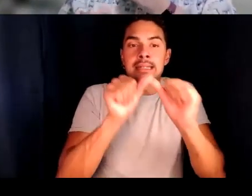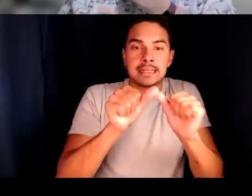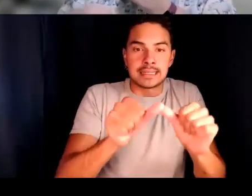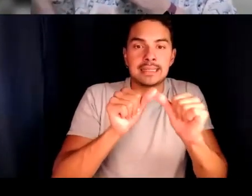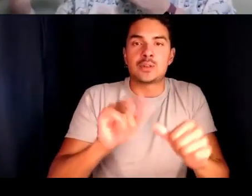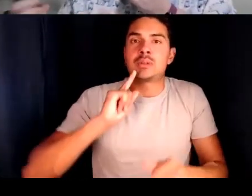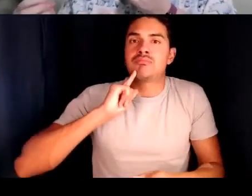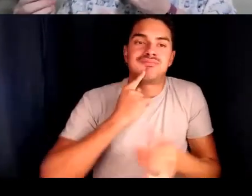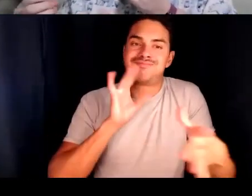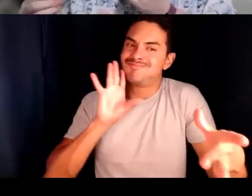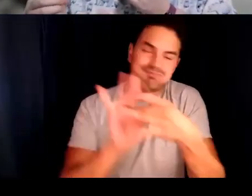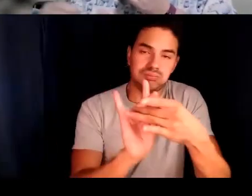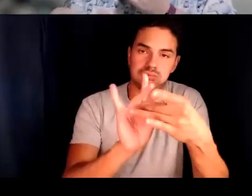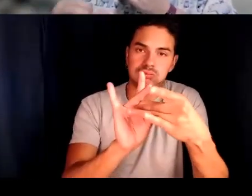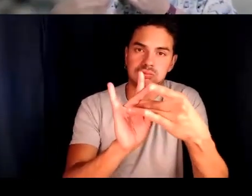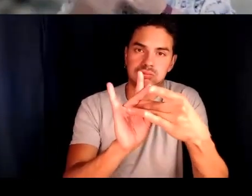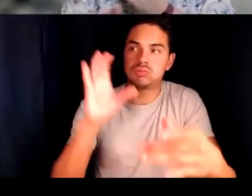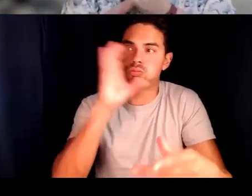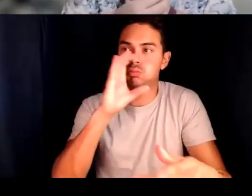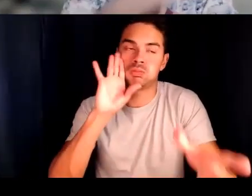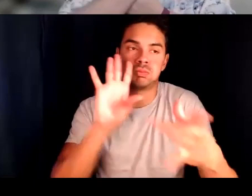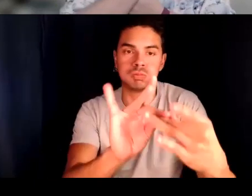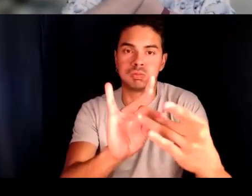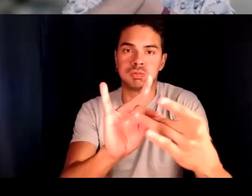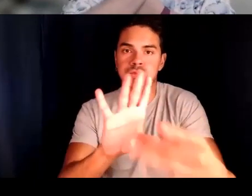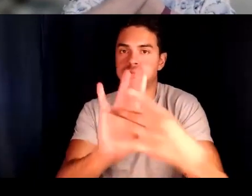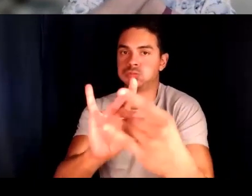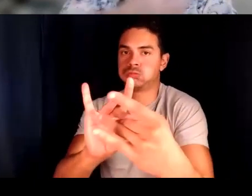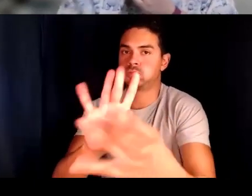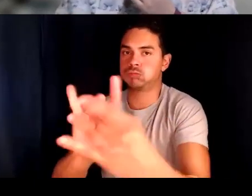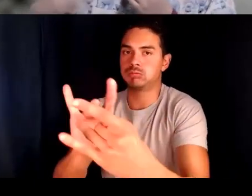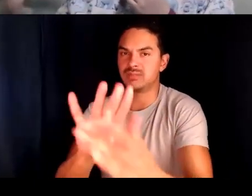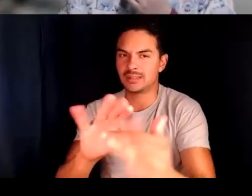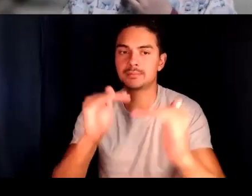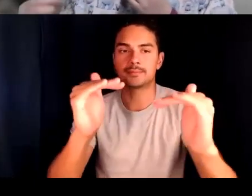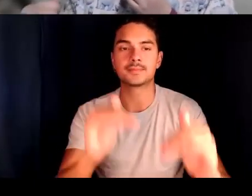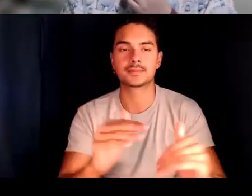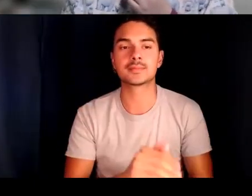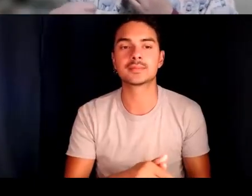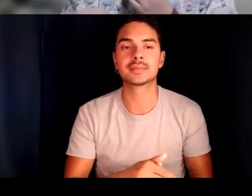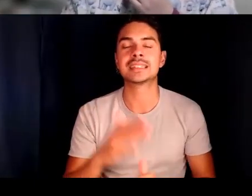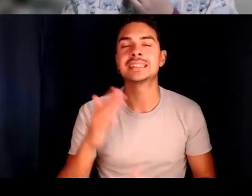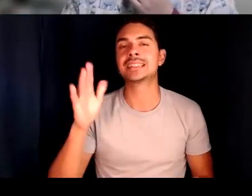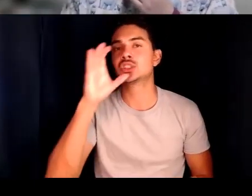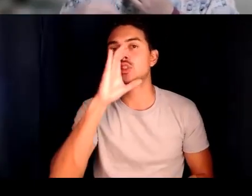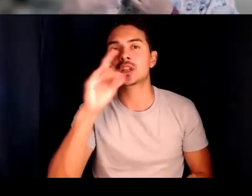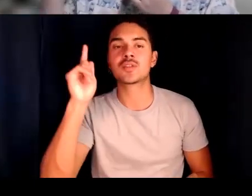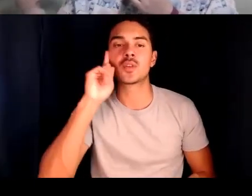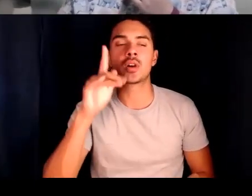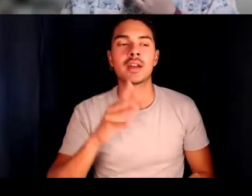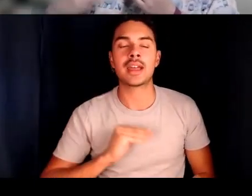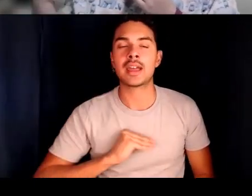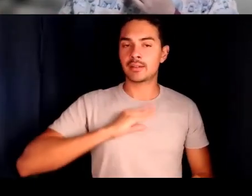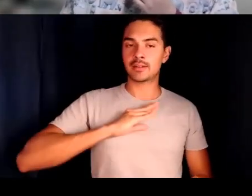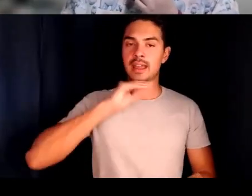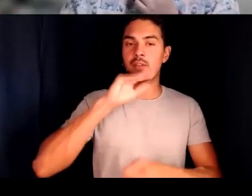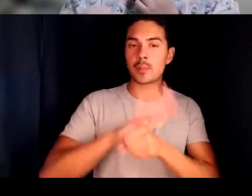So folks who are, you know, for those of you maybe who work on hotlines, it could be the person that calls every single day